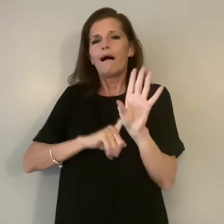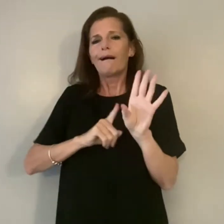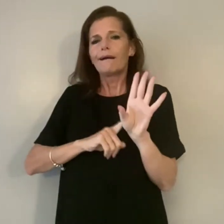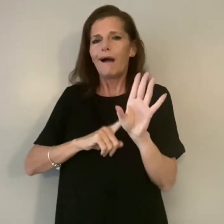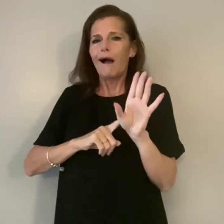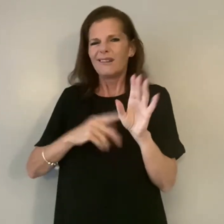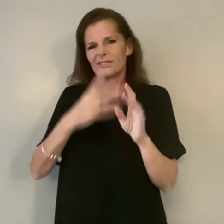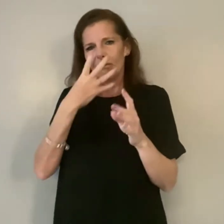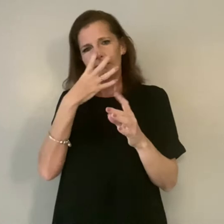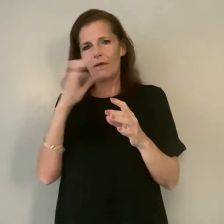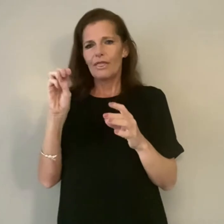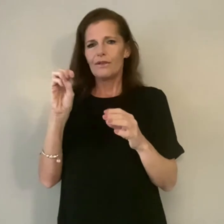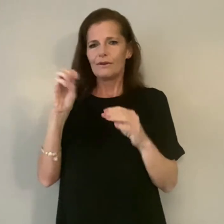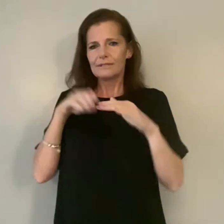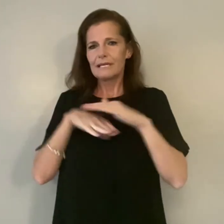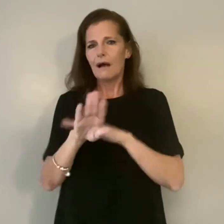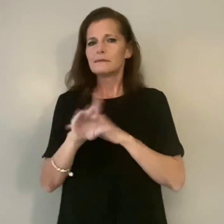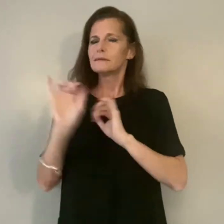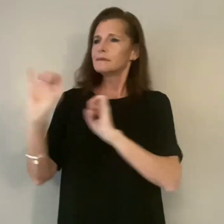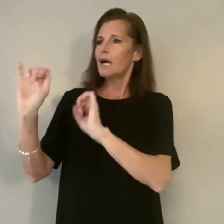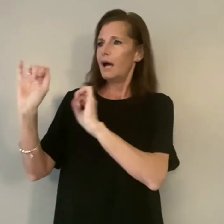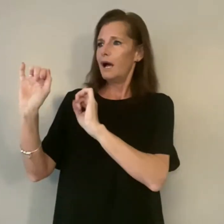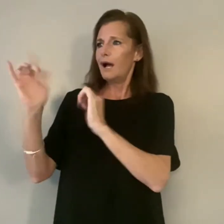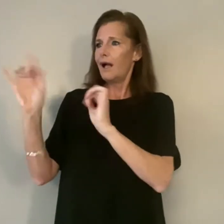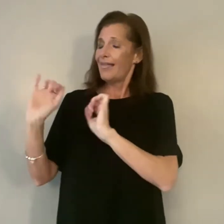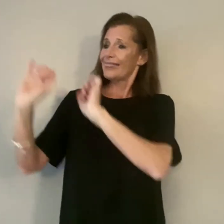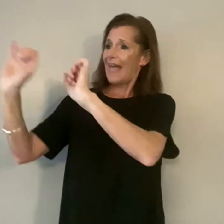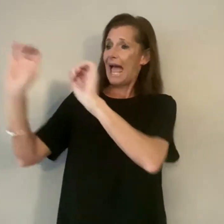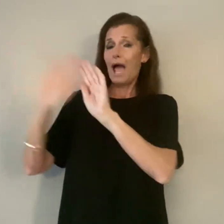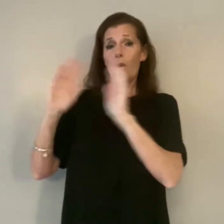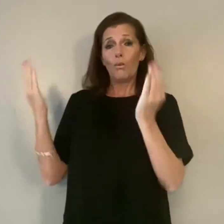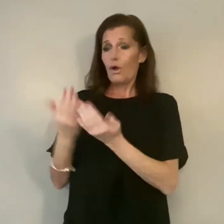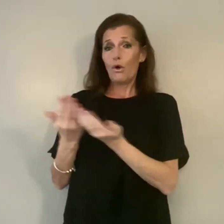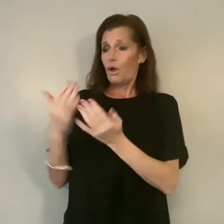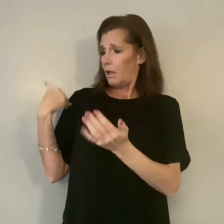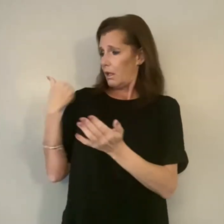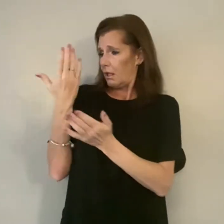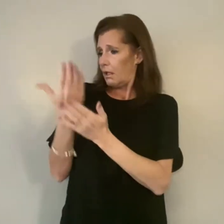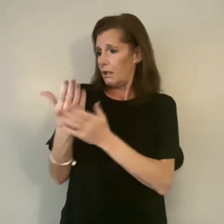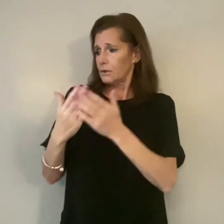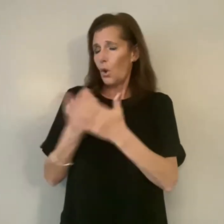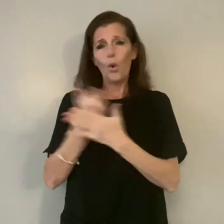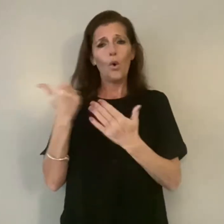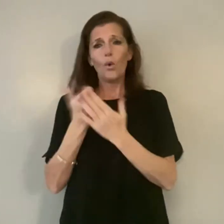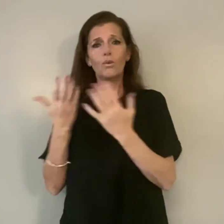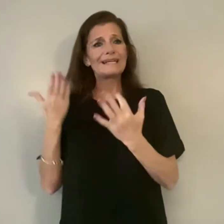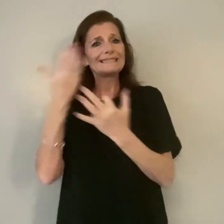the younger trustees who age 30 or under really have never known a world without on-demand access